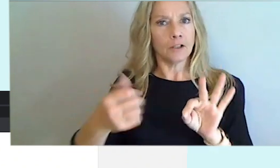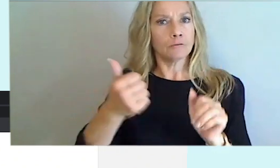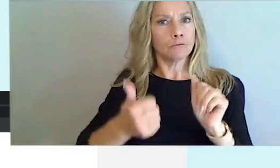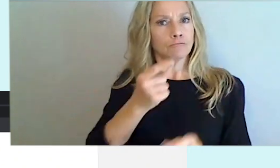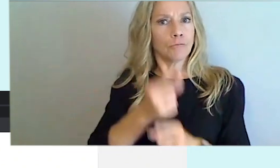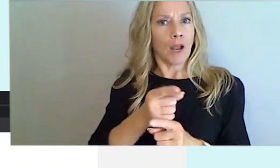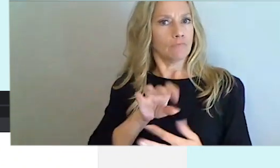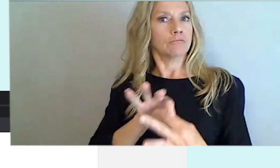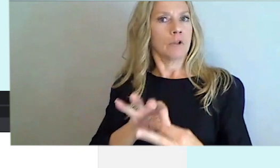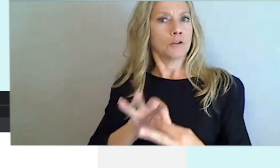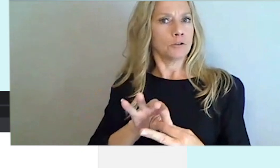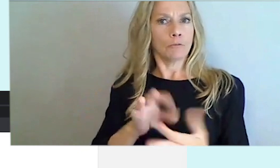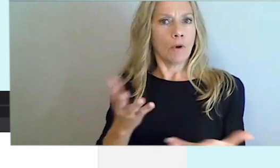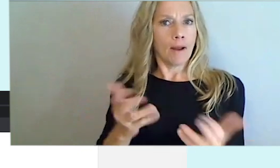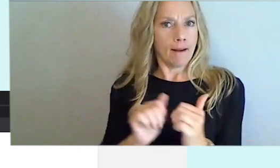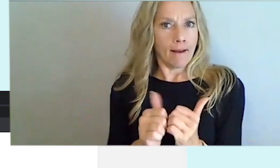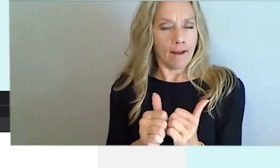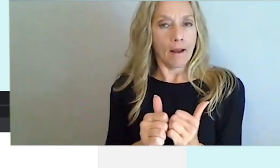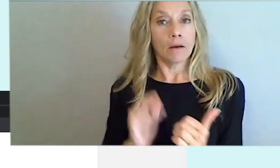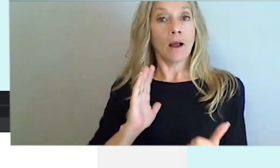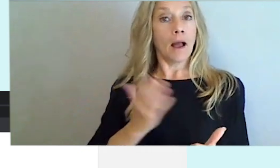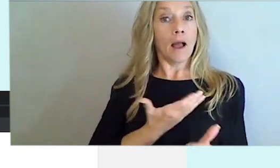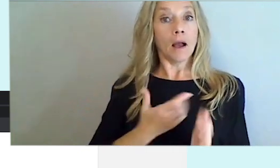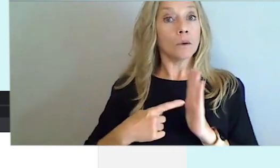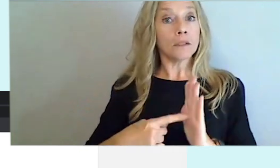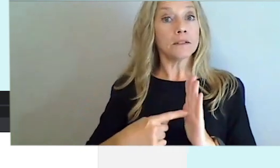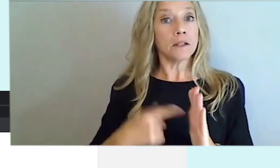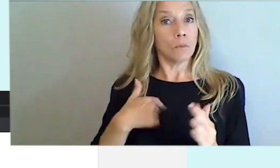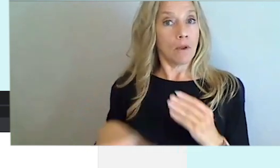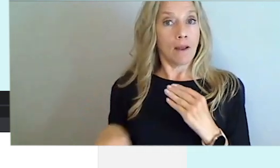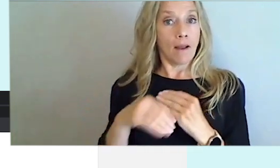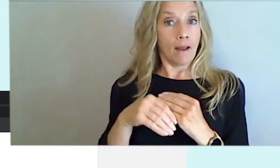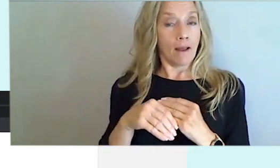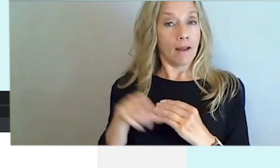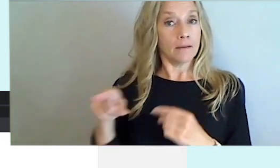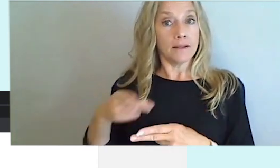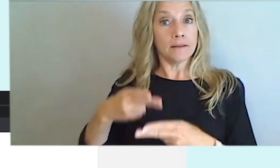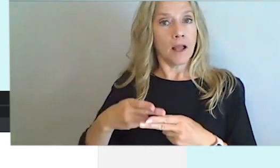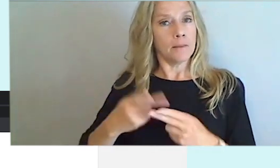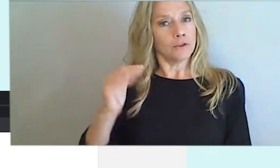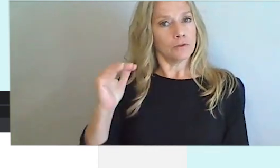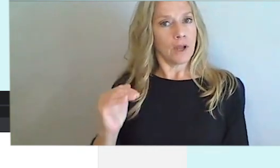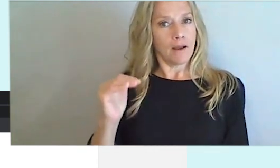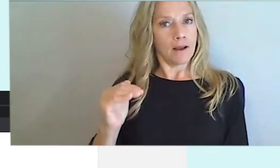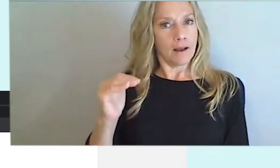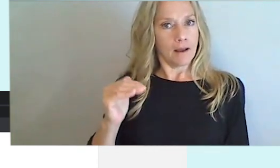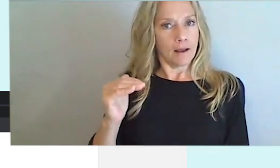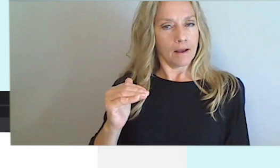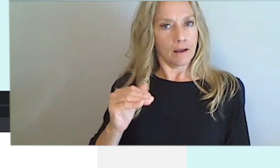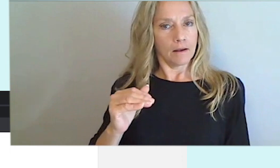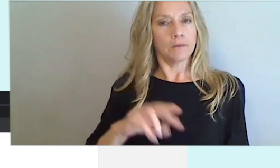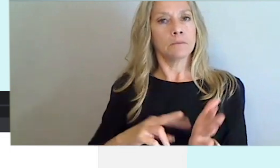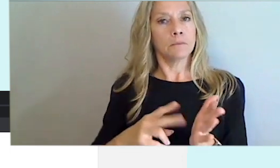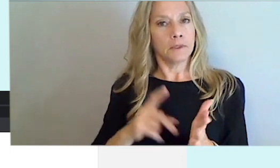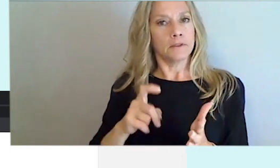In this example, the member we are adding to the household is a child. So we will also need to fill out the primary caregiver section.